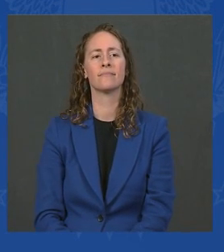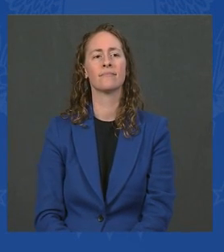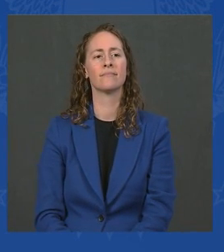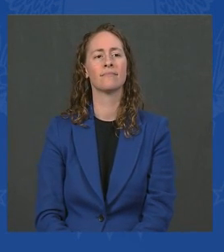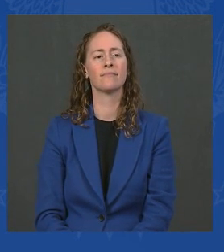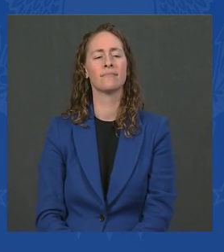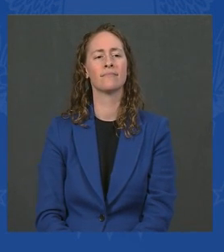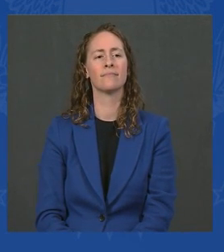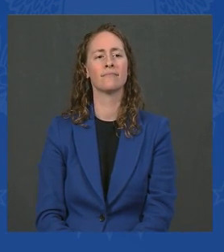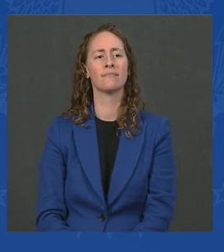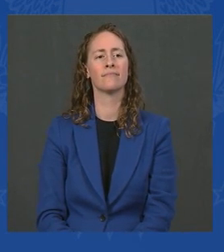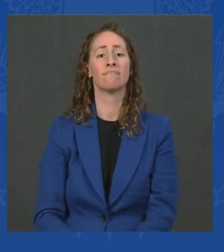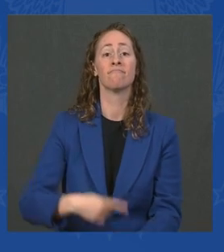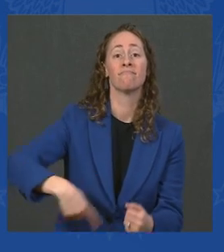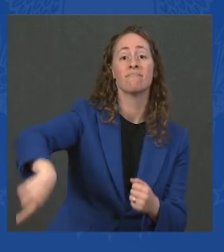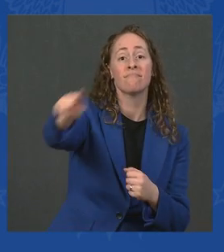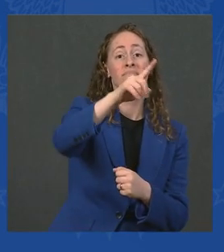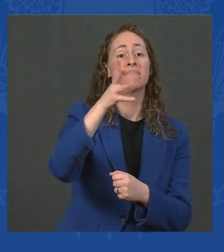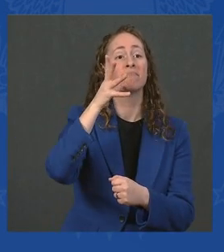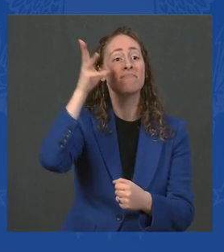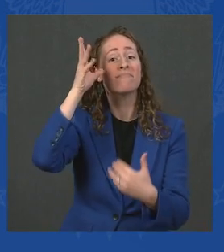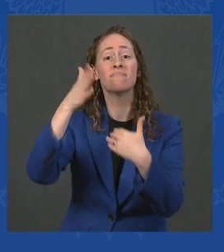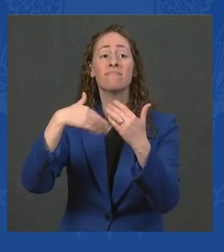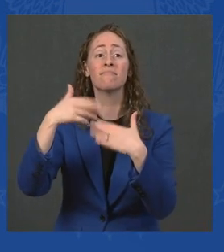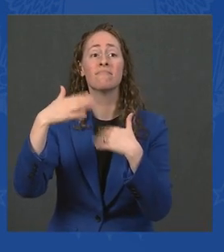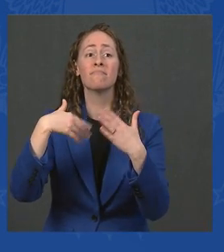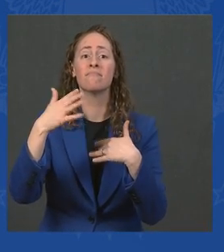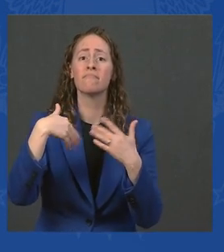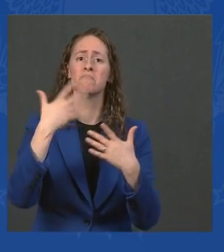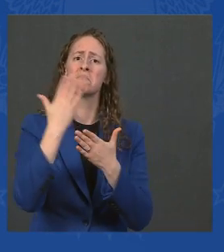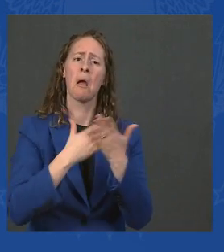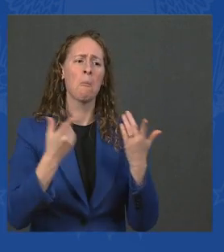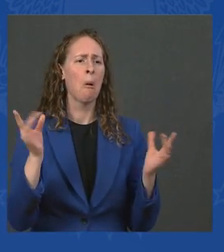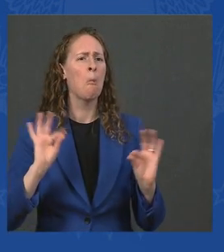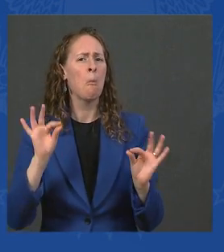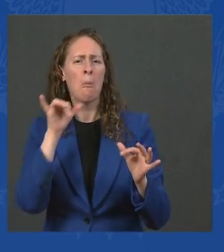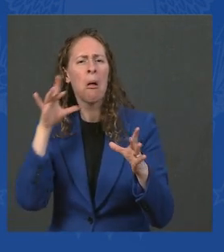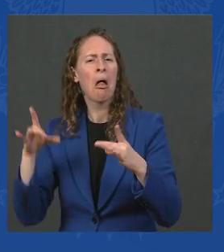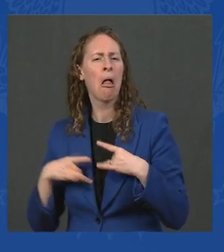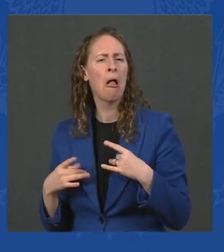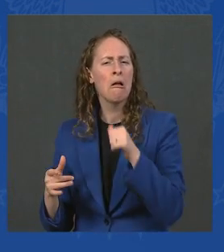it doesn't matter how low the risk of any illness is when it could happen to your child.